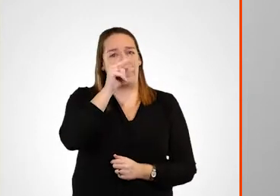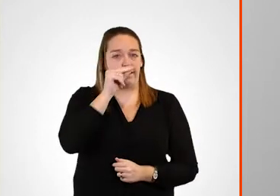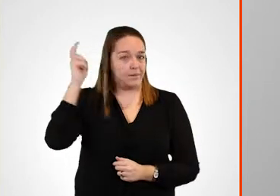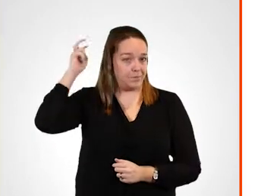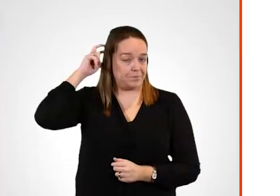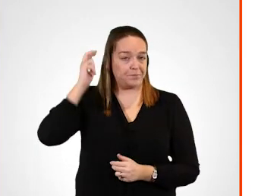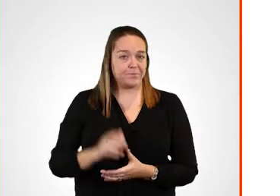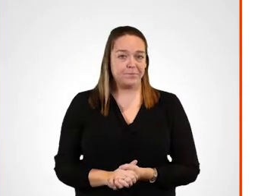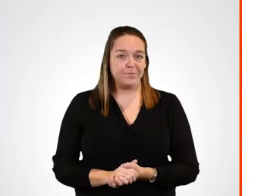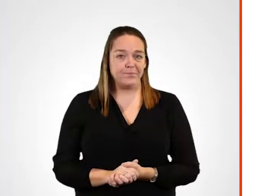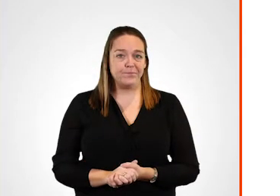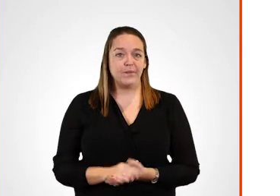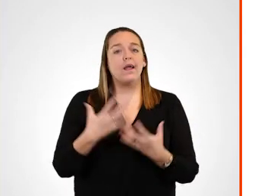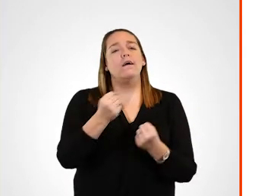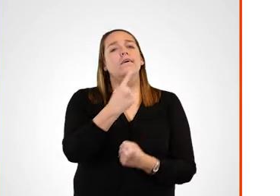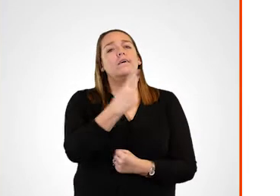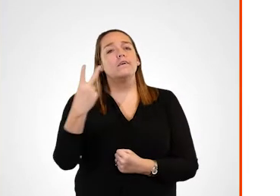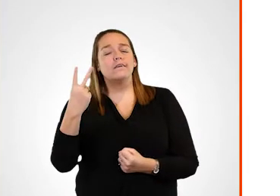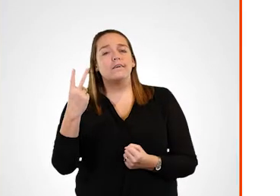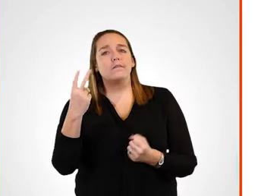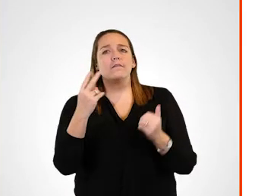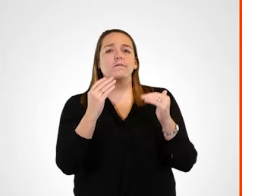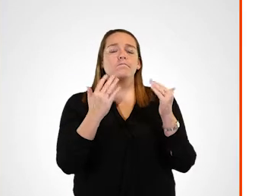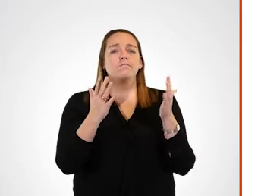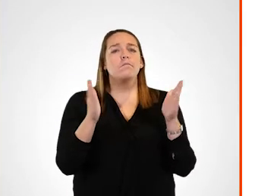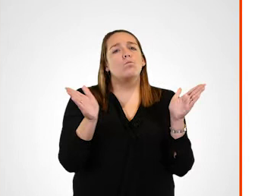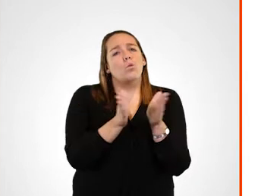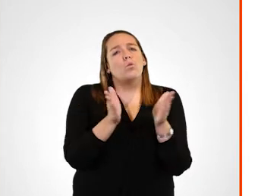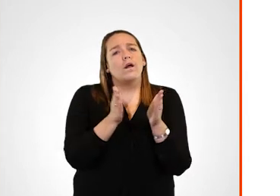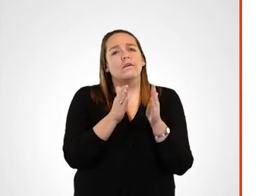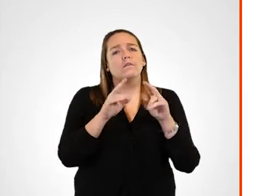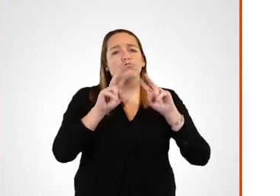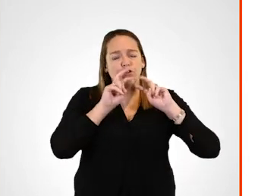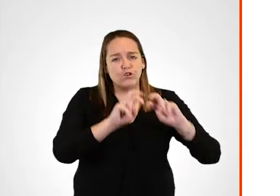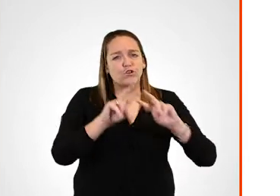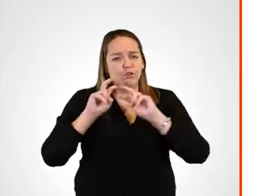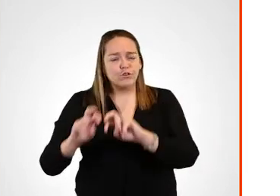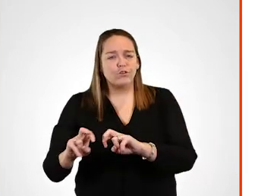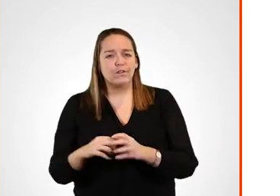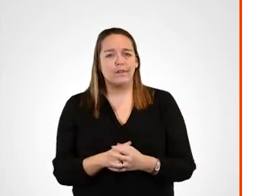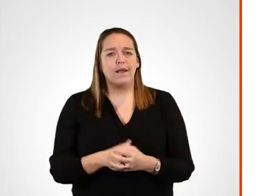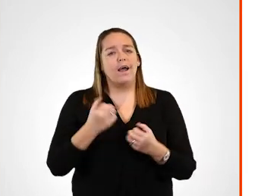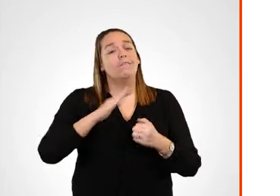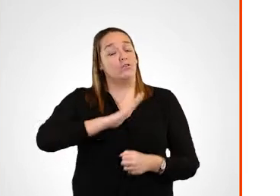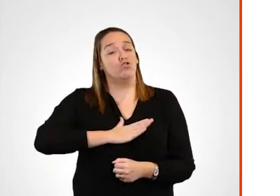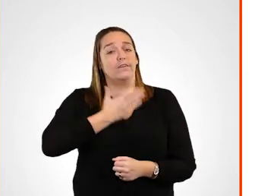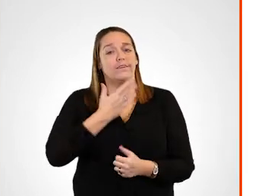Here are a couple of small-end studies that also tell an interesting story.